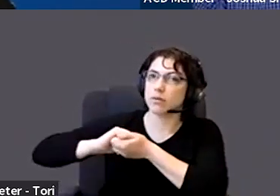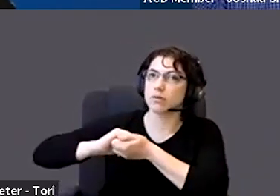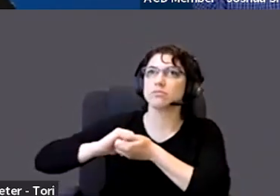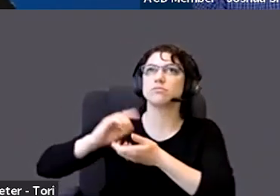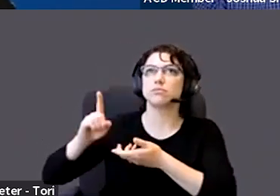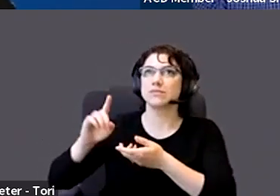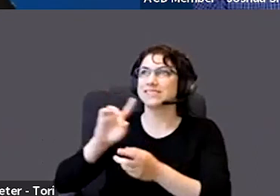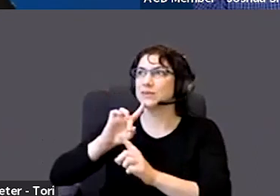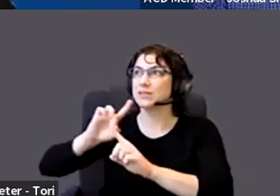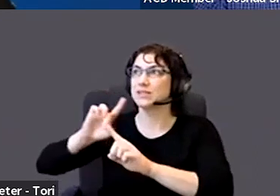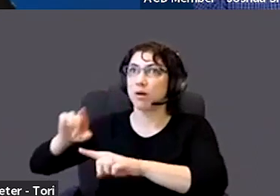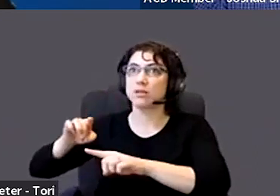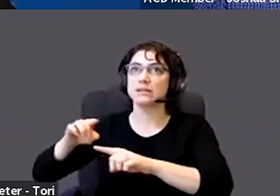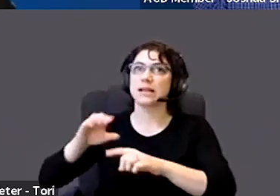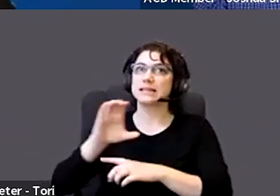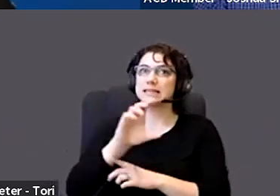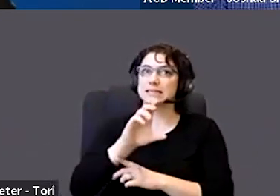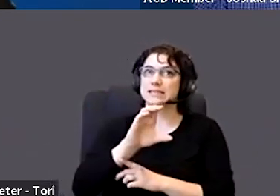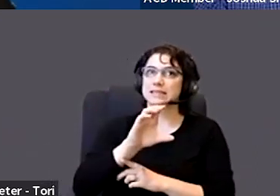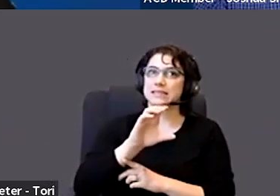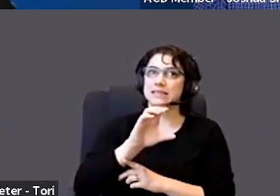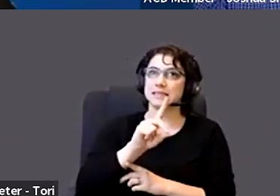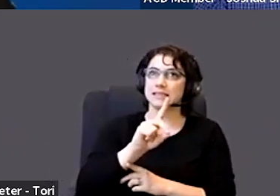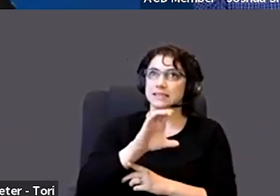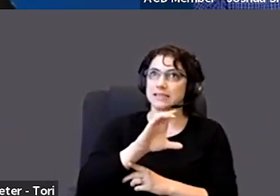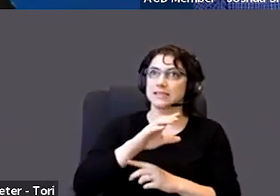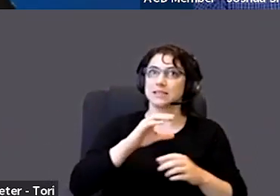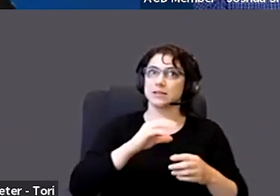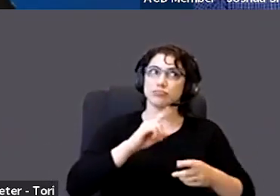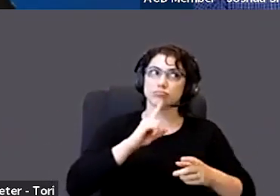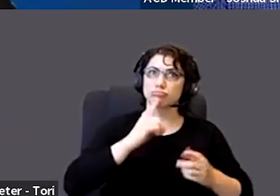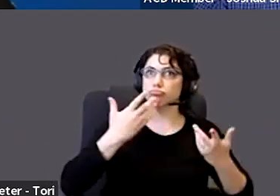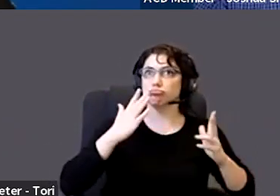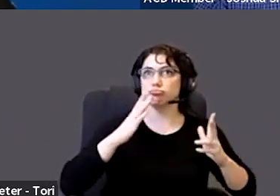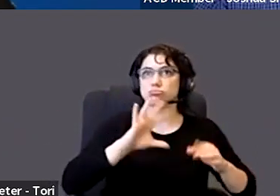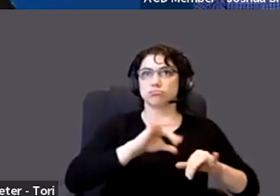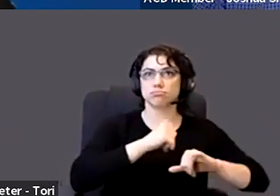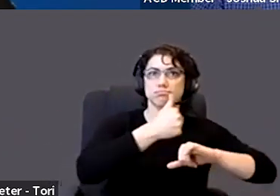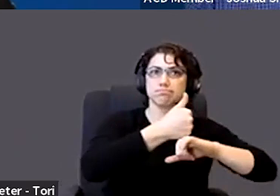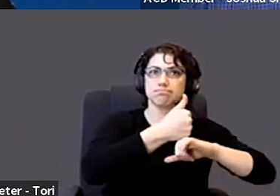and CDC's already robust model the new Data Analytics team. And we were able to alert public health leaders